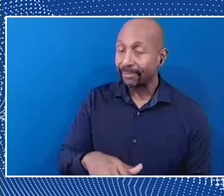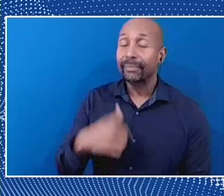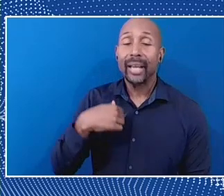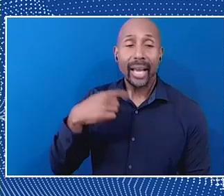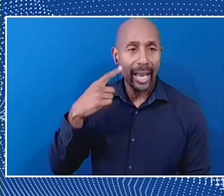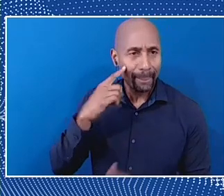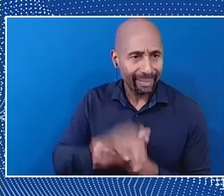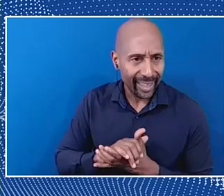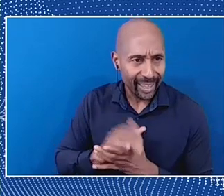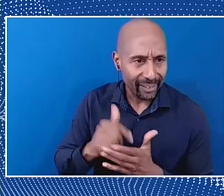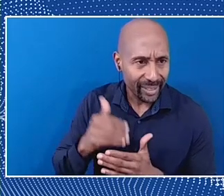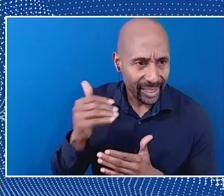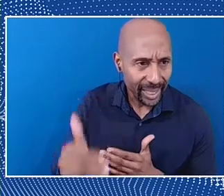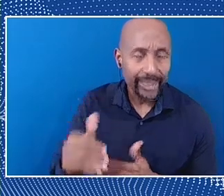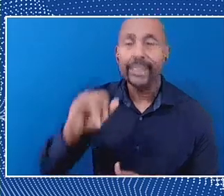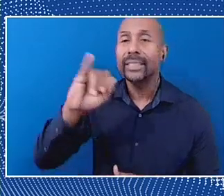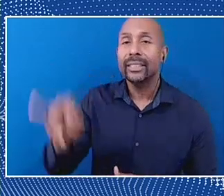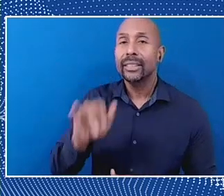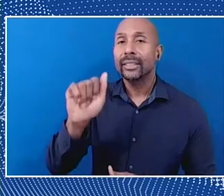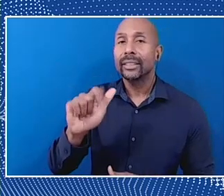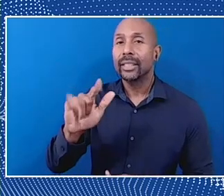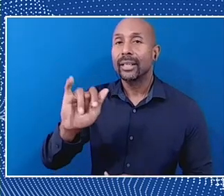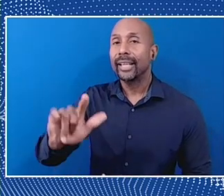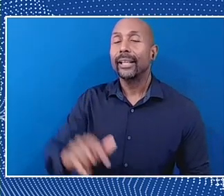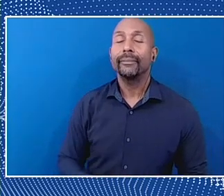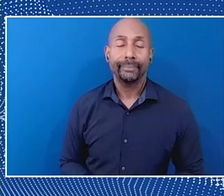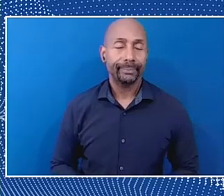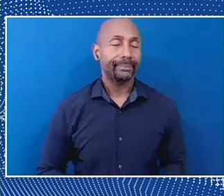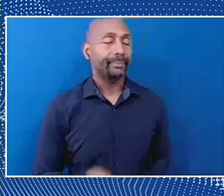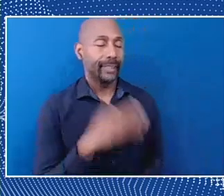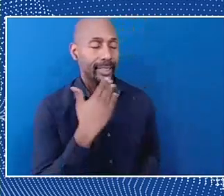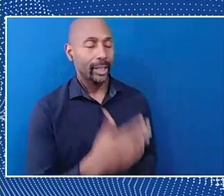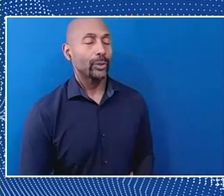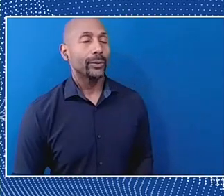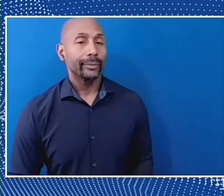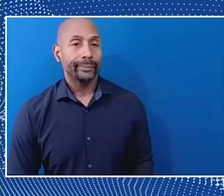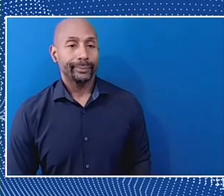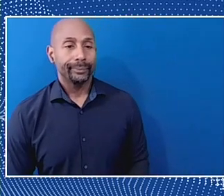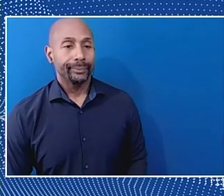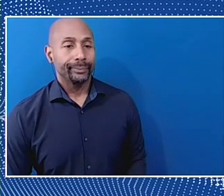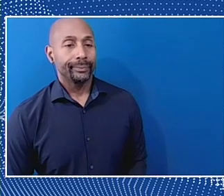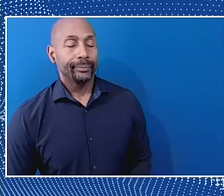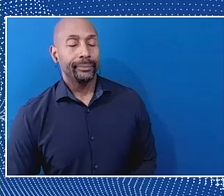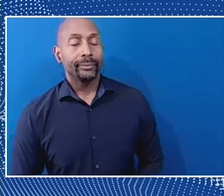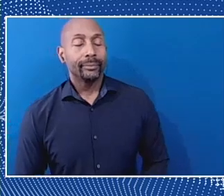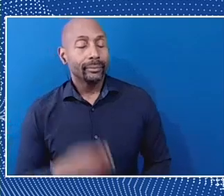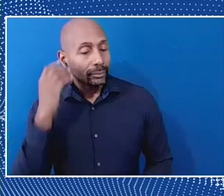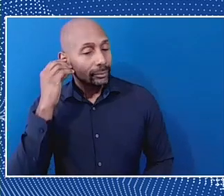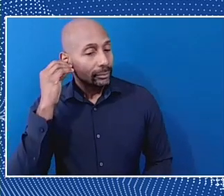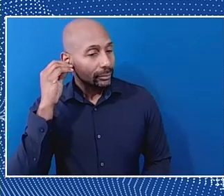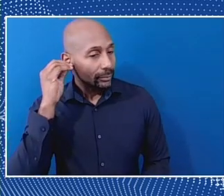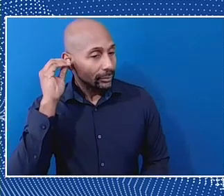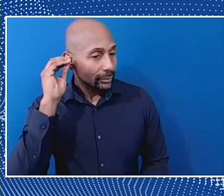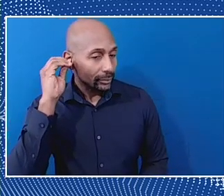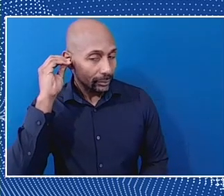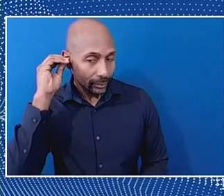Thank you. So I think when we're thinking about the points of my other colleagues have made about automatic being kind of